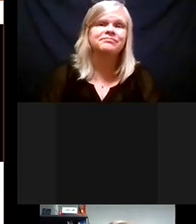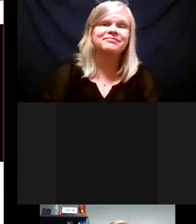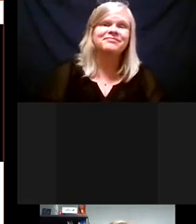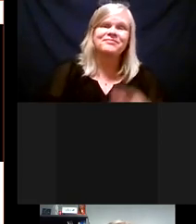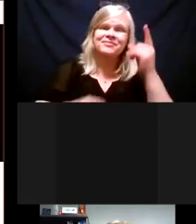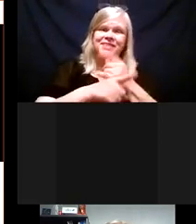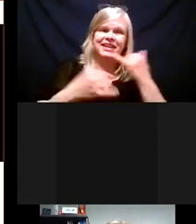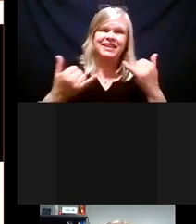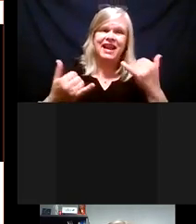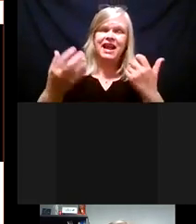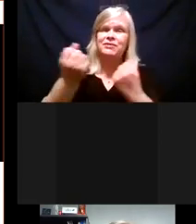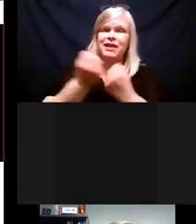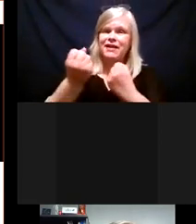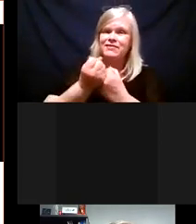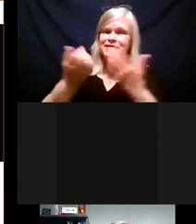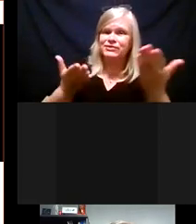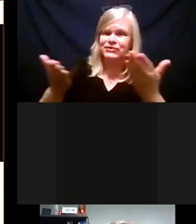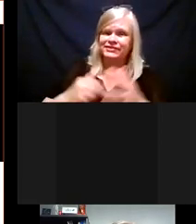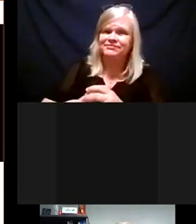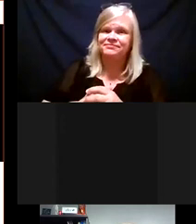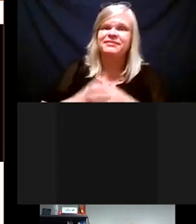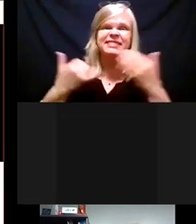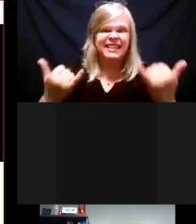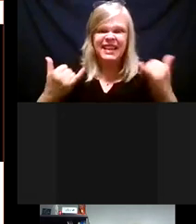ADVOCACY SERVICES. WE GOT THIS QUESTION TODAY.